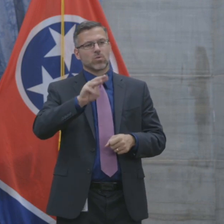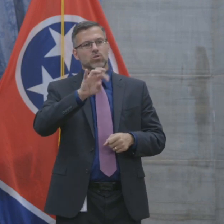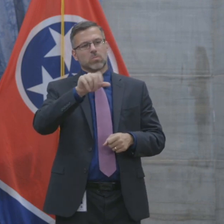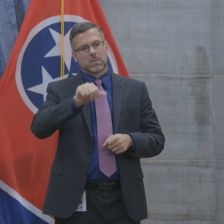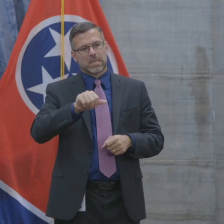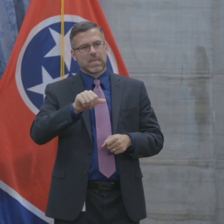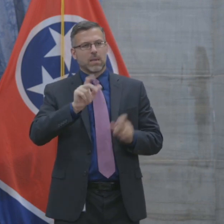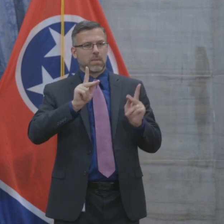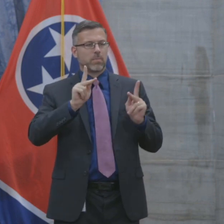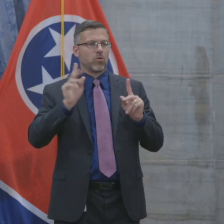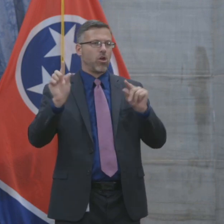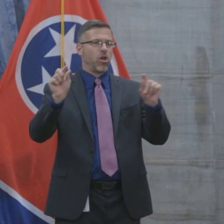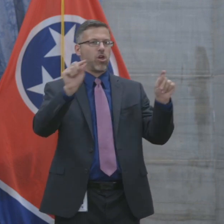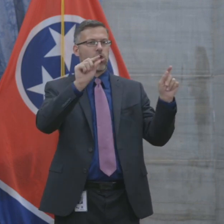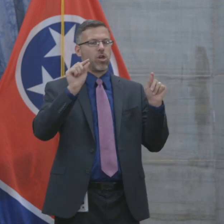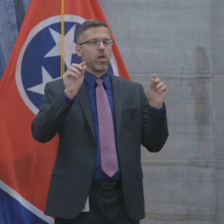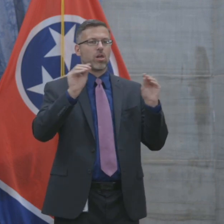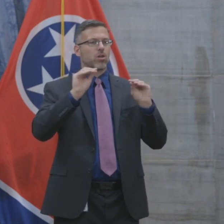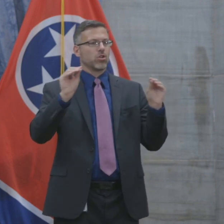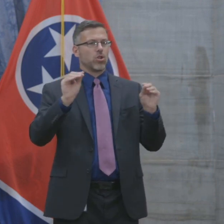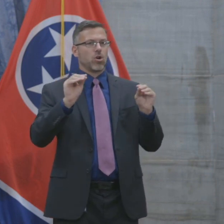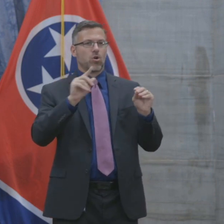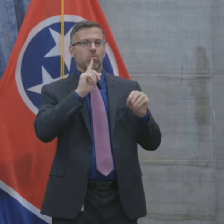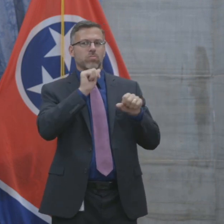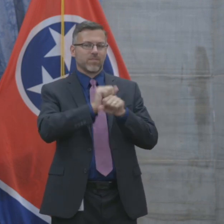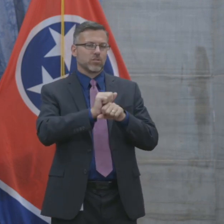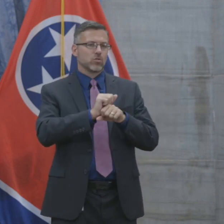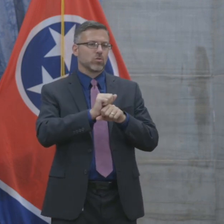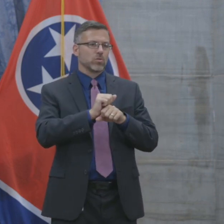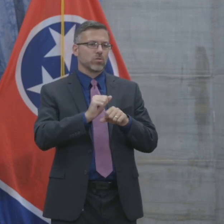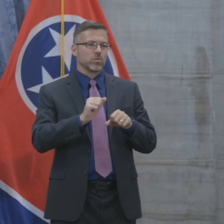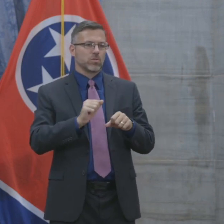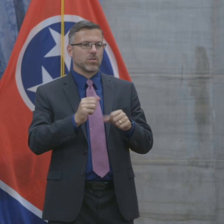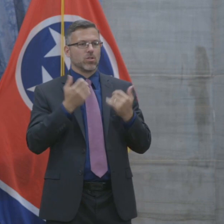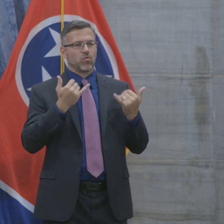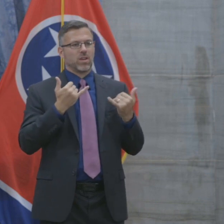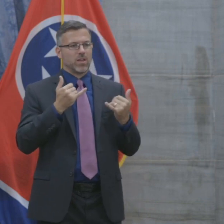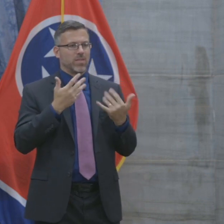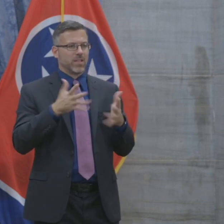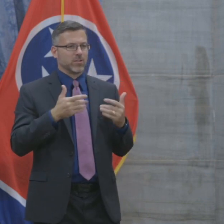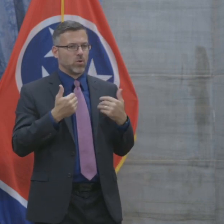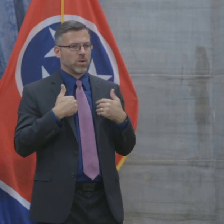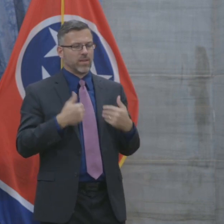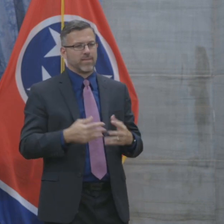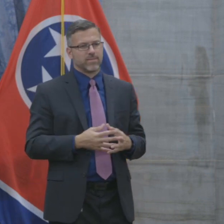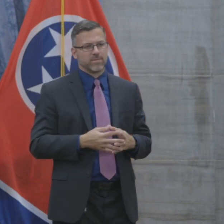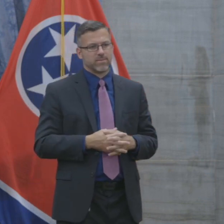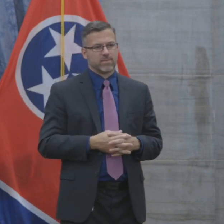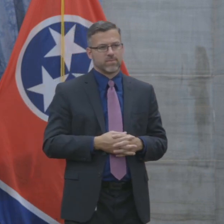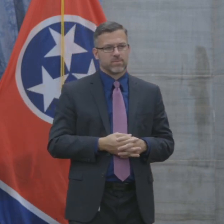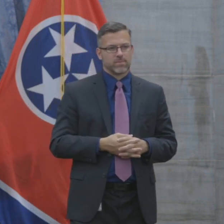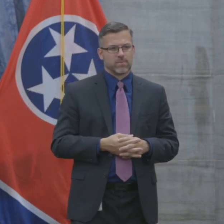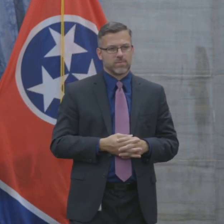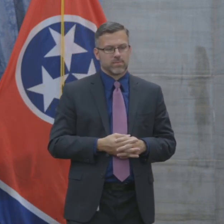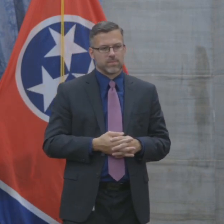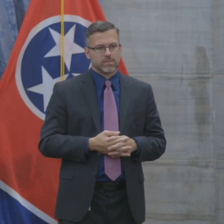privacy law, is there an option for parents to know more information F the school board says no? At this point I think those are still the issues